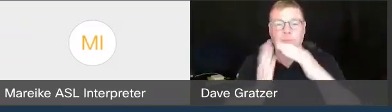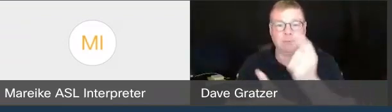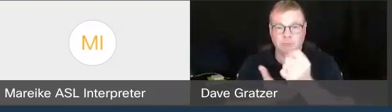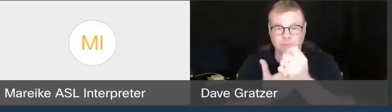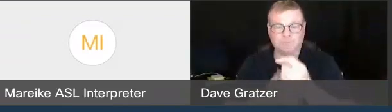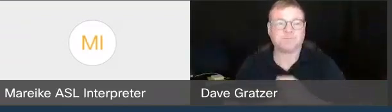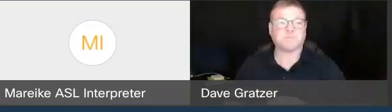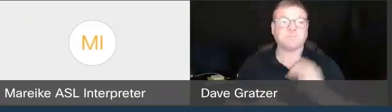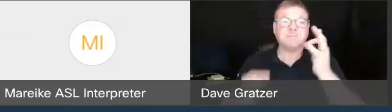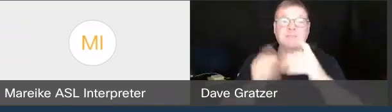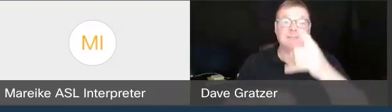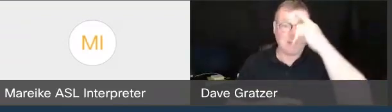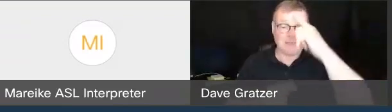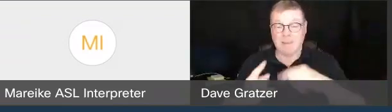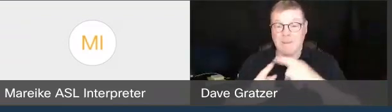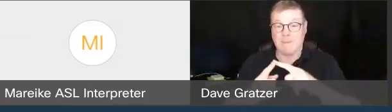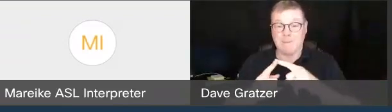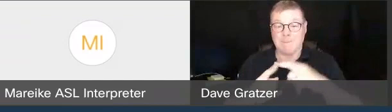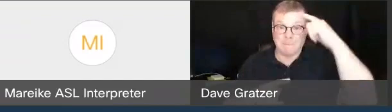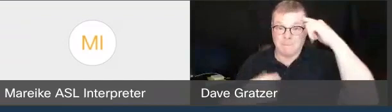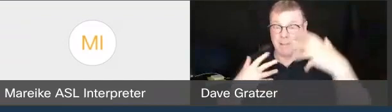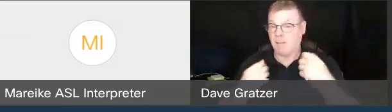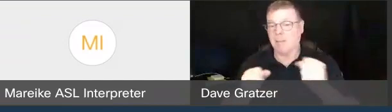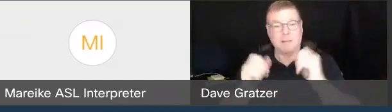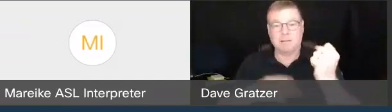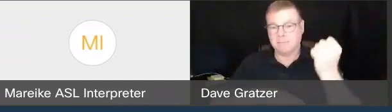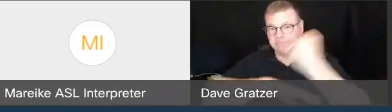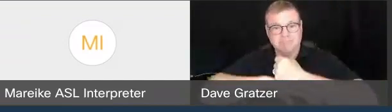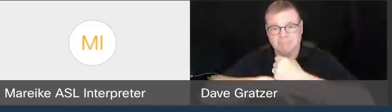about our public mental health system, it really has shrunk in the last 50 years where folks